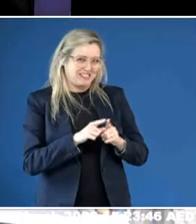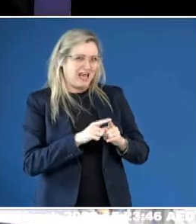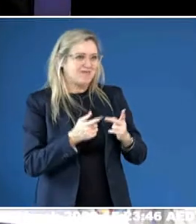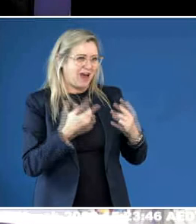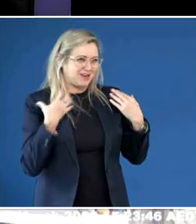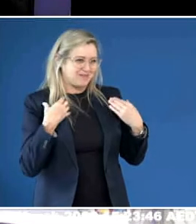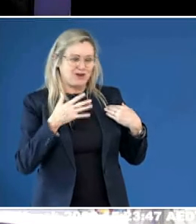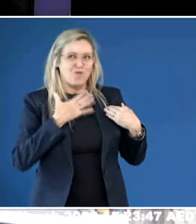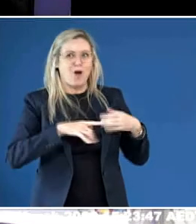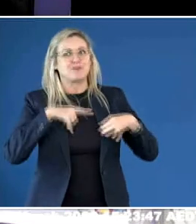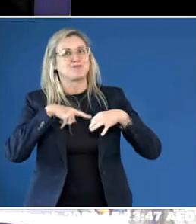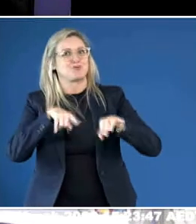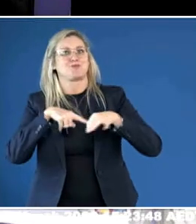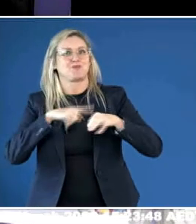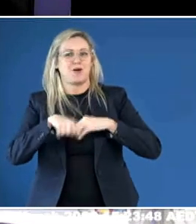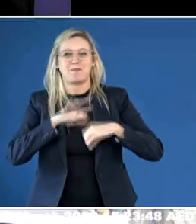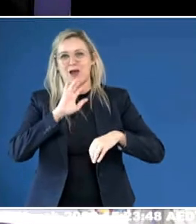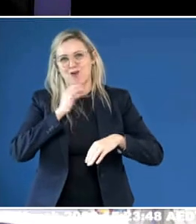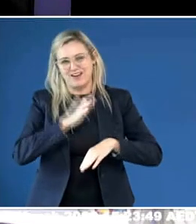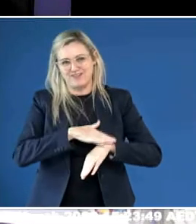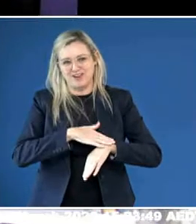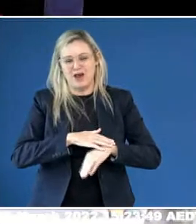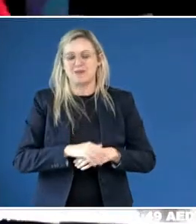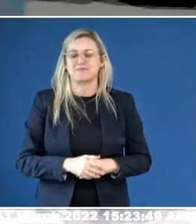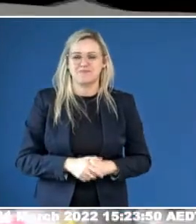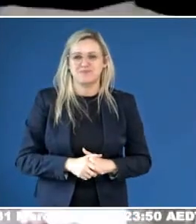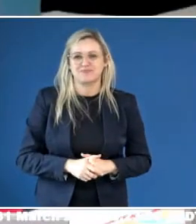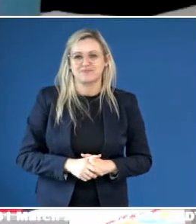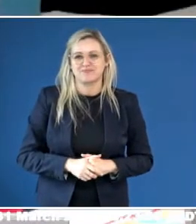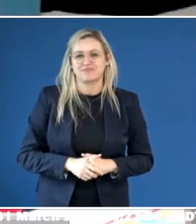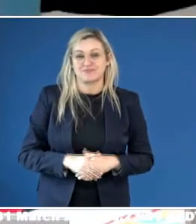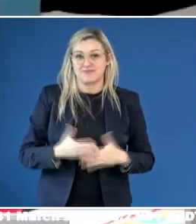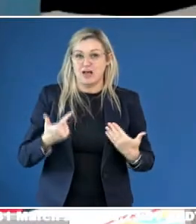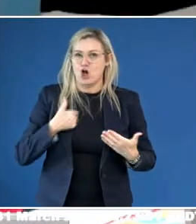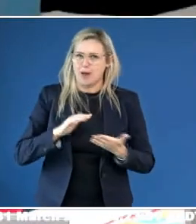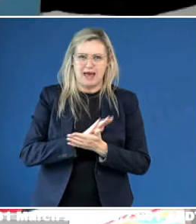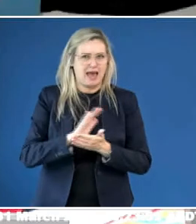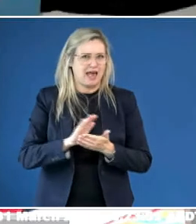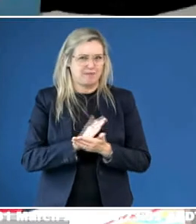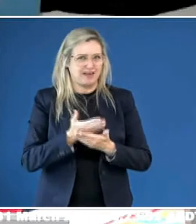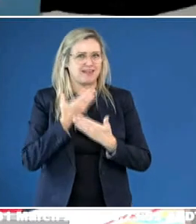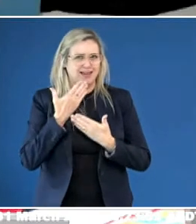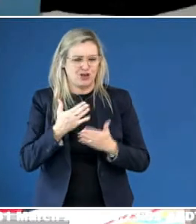But what I am really pleased about is that WWDA has given really incredible quality